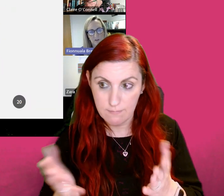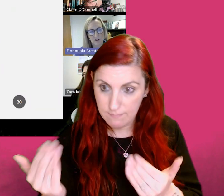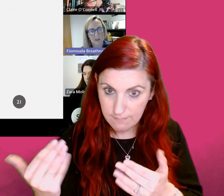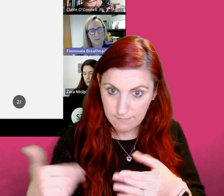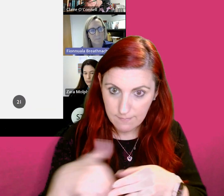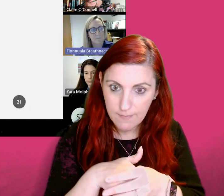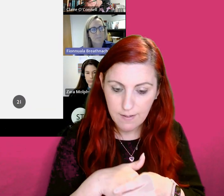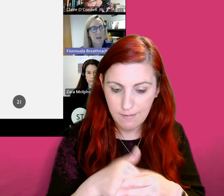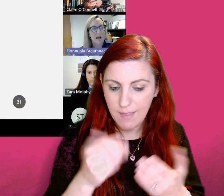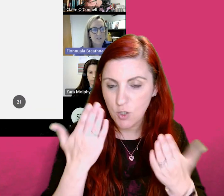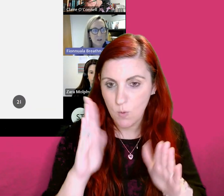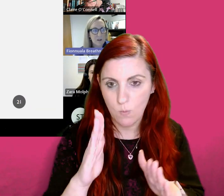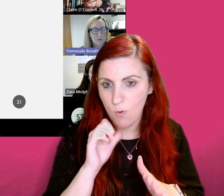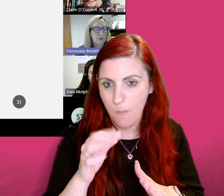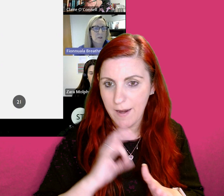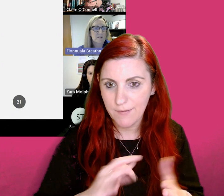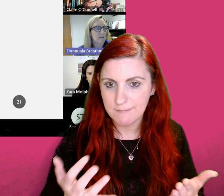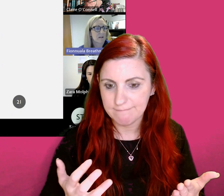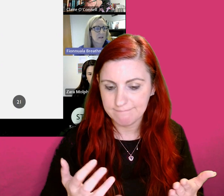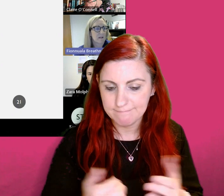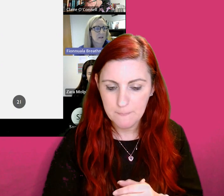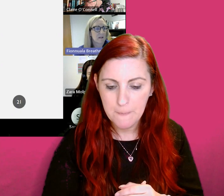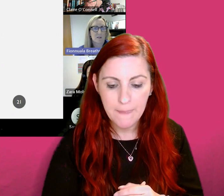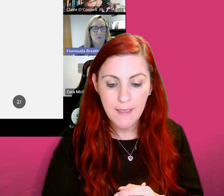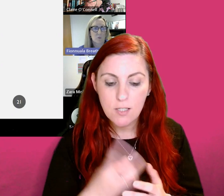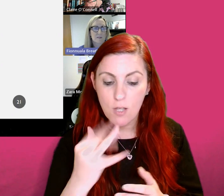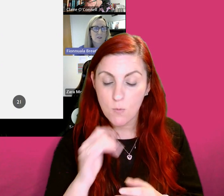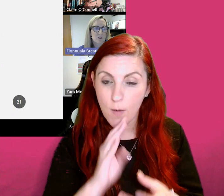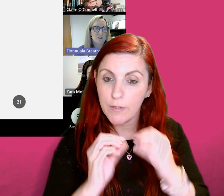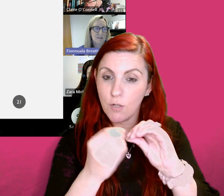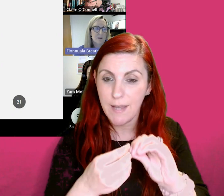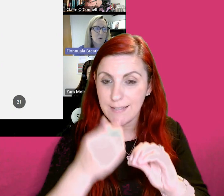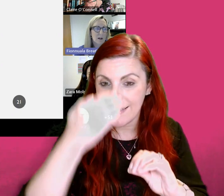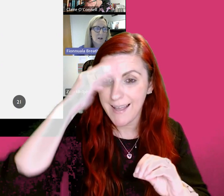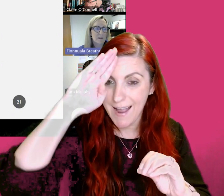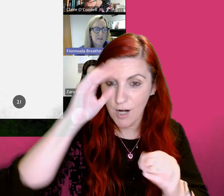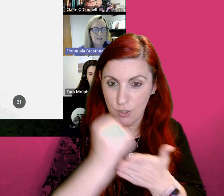benefit and so that's why we designed the Ireland study was to look to see well this